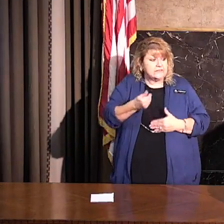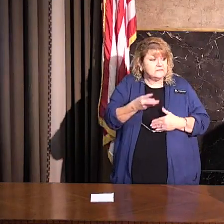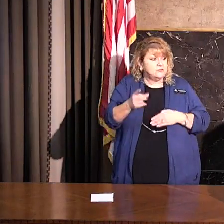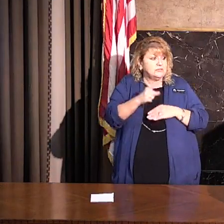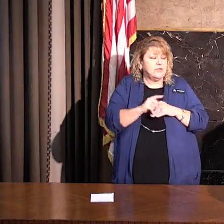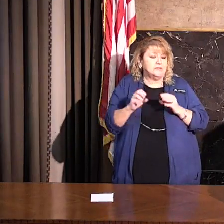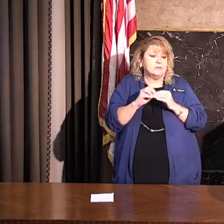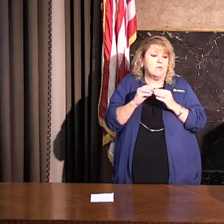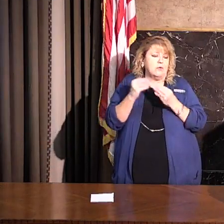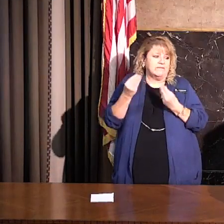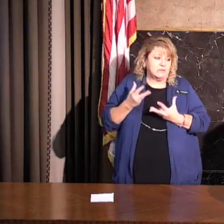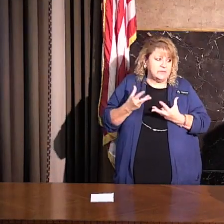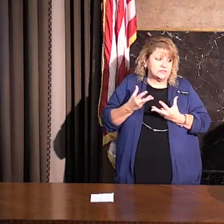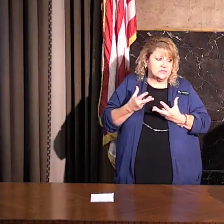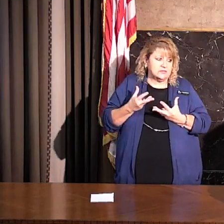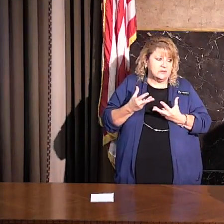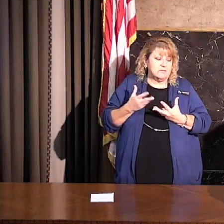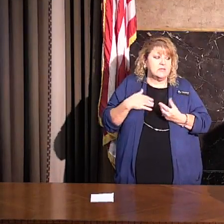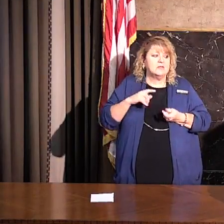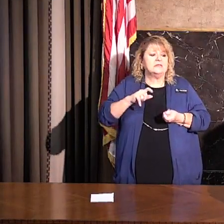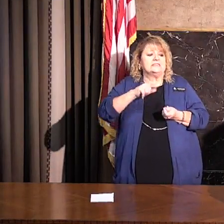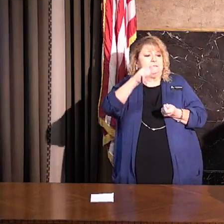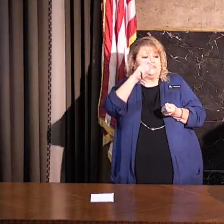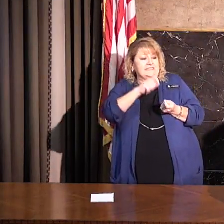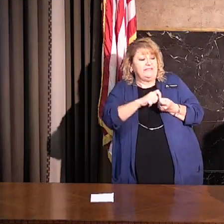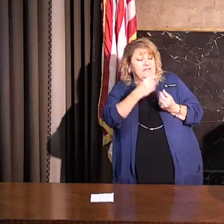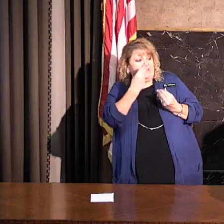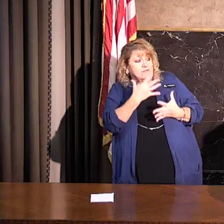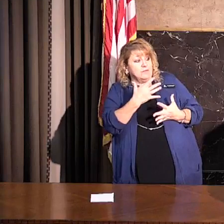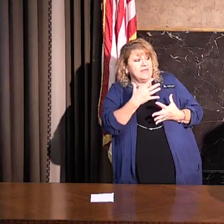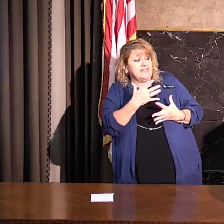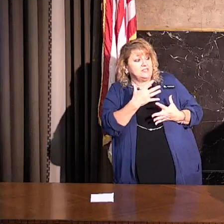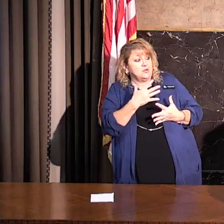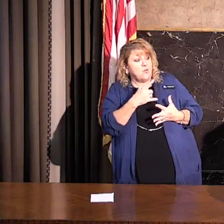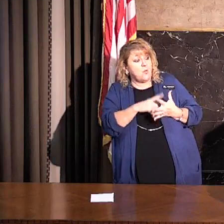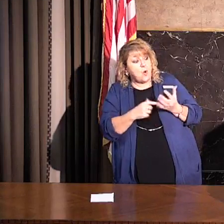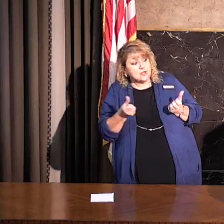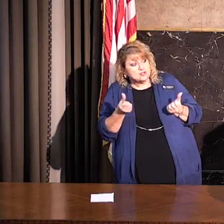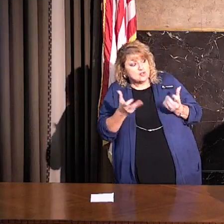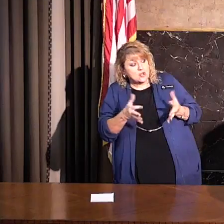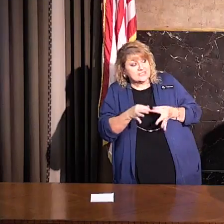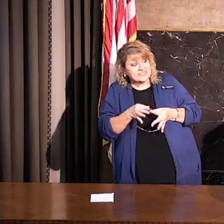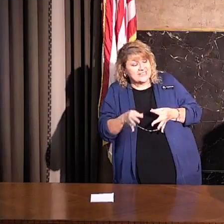going to get a lot more information but II would ask that the specific information